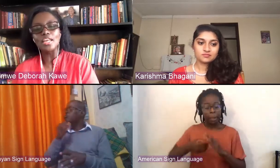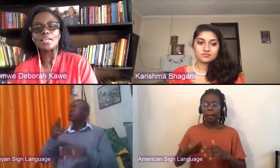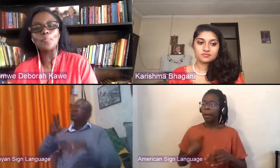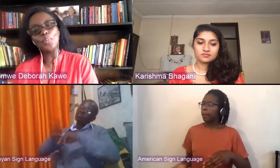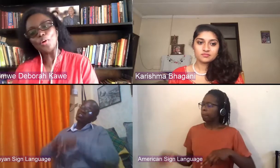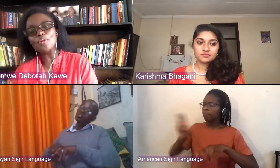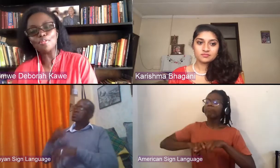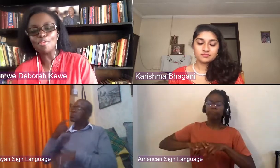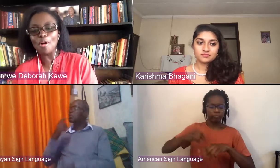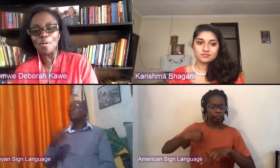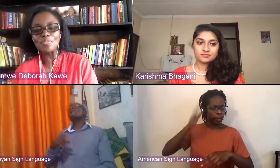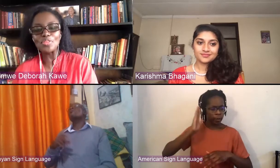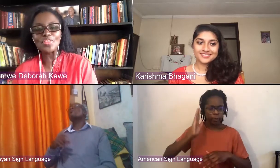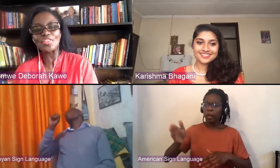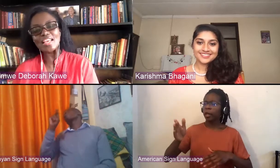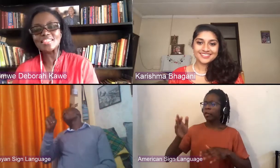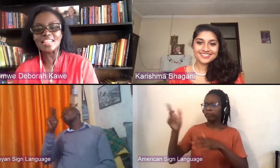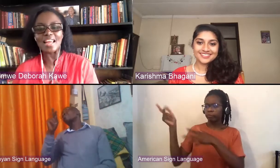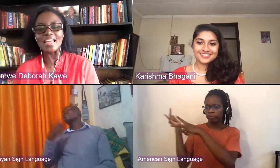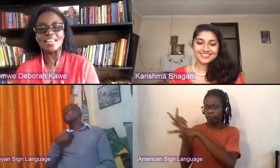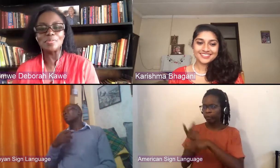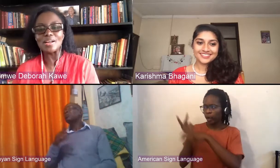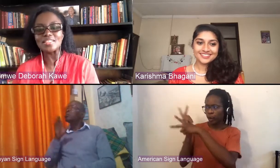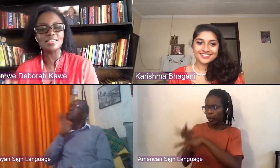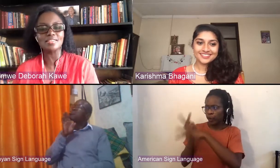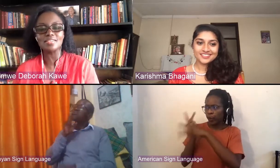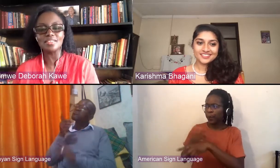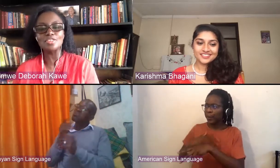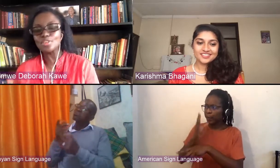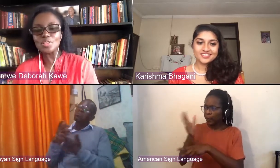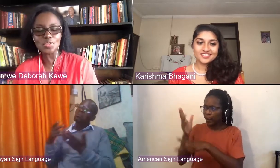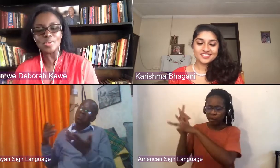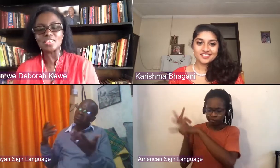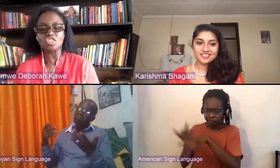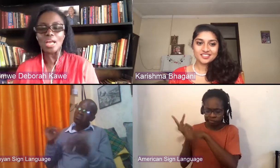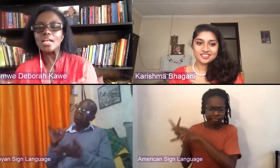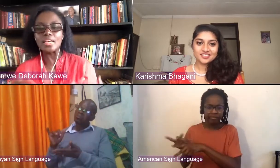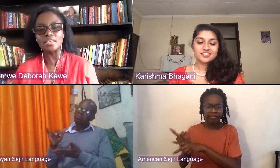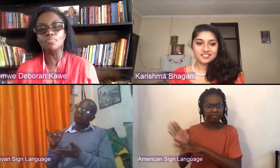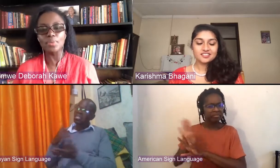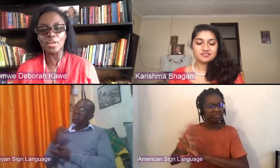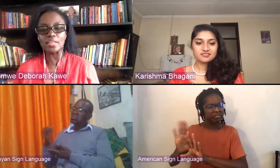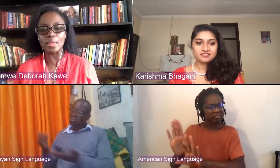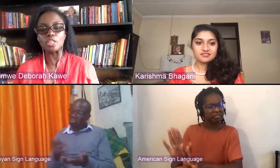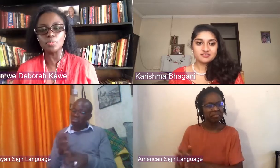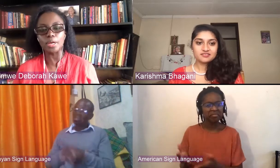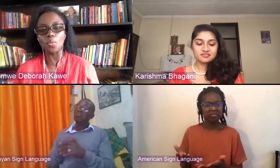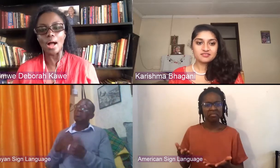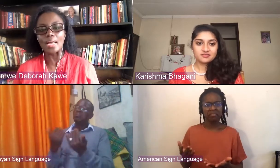like borrow from the things that I was introduced to as a child and bring them into my world.